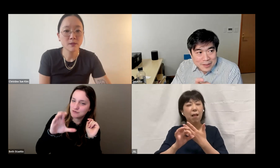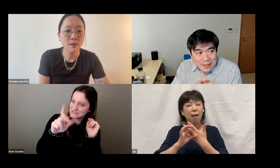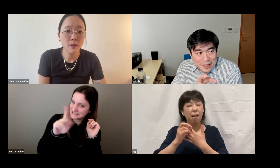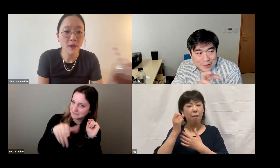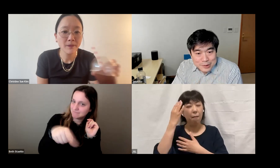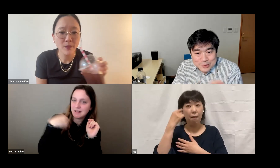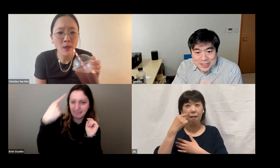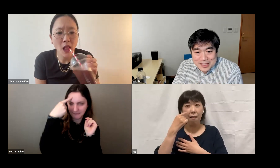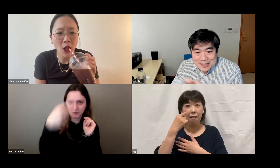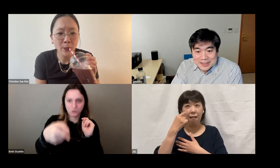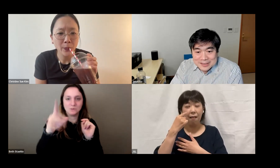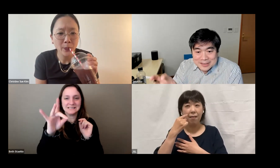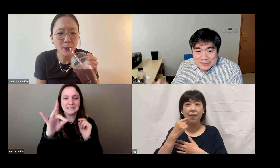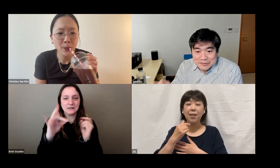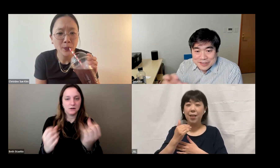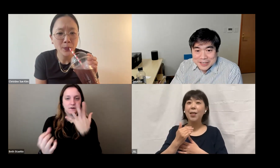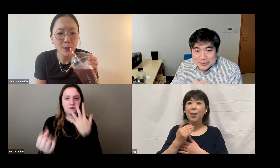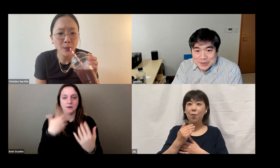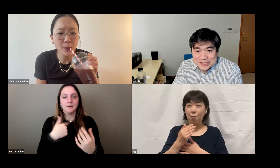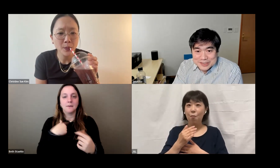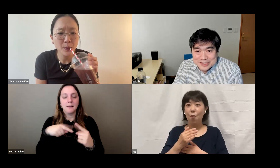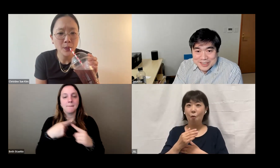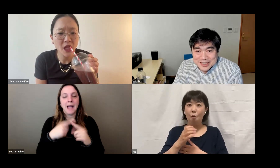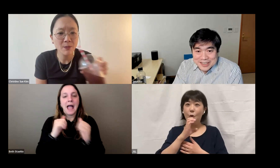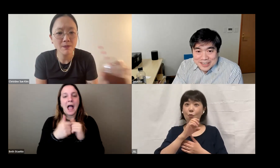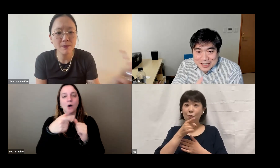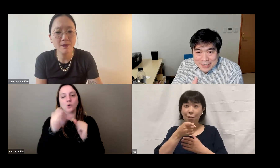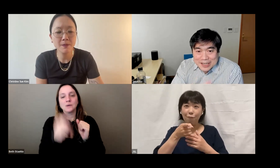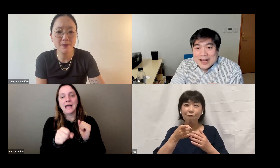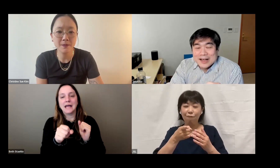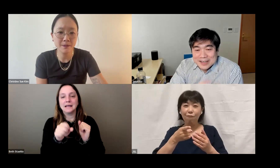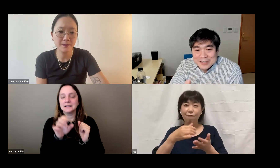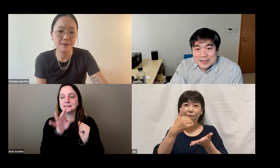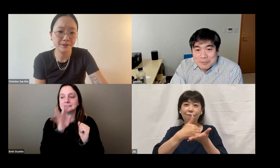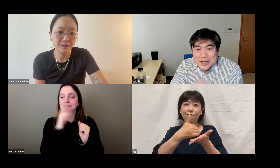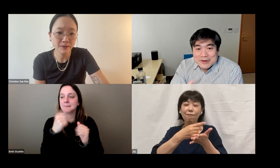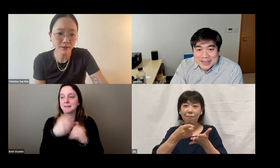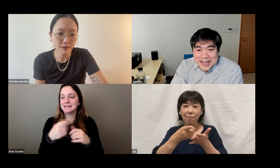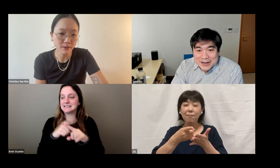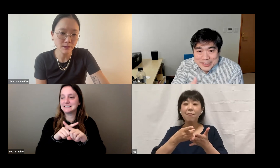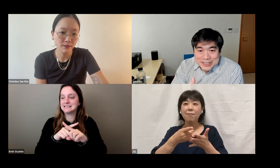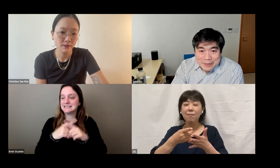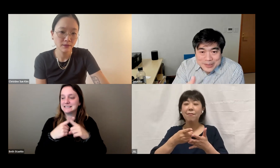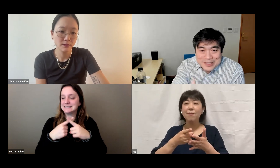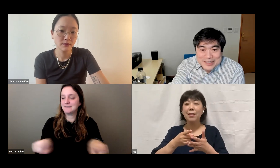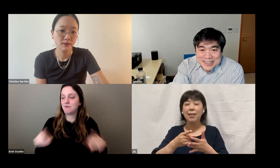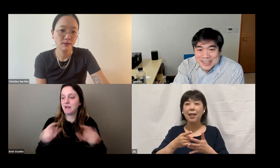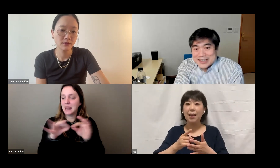kind of how you say things in different languages, comparing how a Japanese